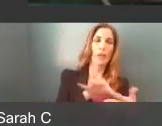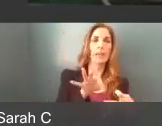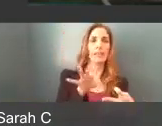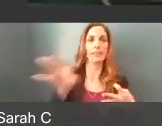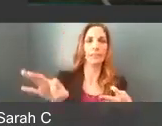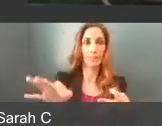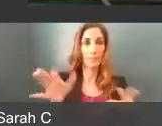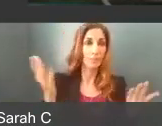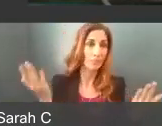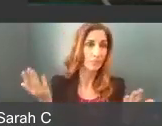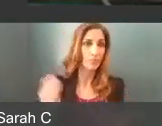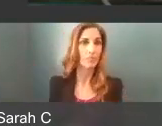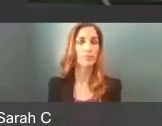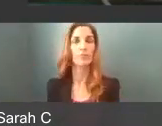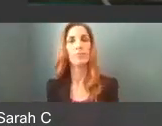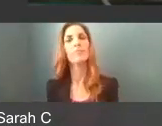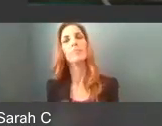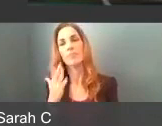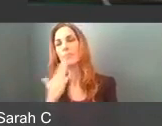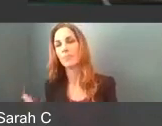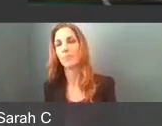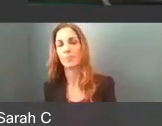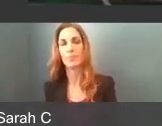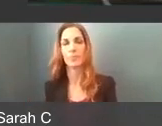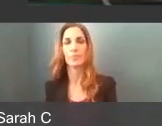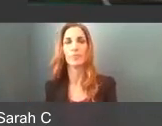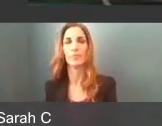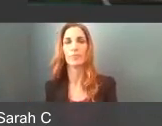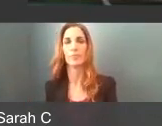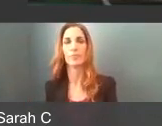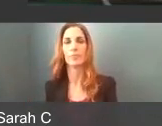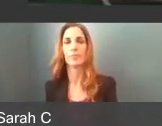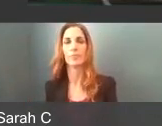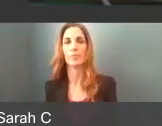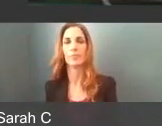[Reporter] Okay thank you and, you know, as a provider, I was wondering if you could just give us some